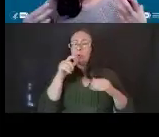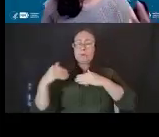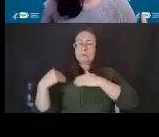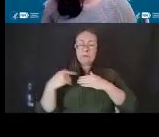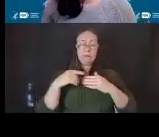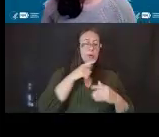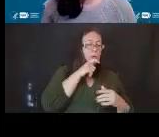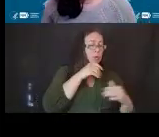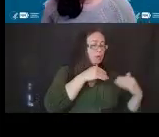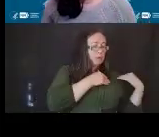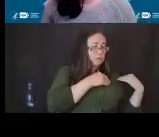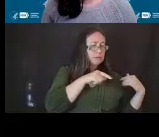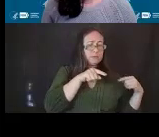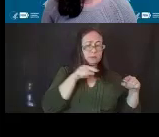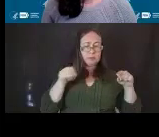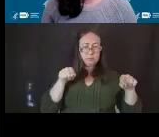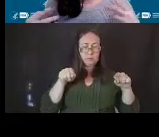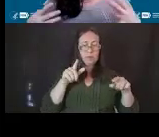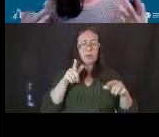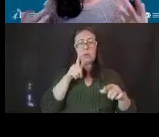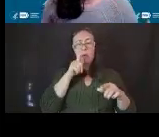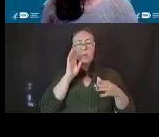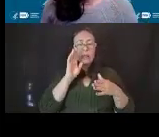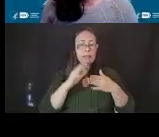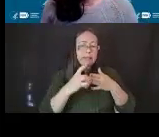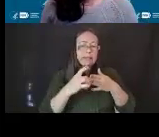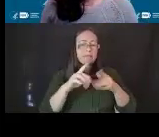So it's a great way to start out if you're not sure where to begin.